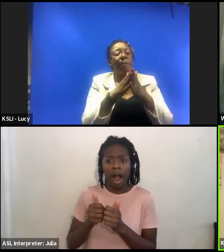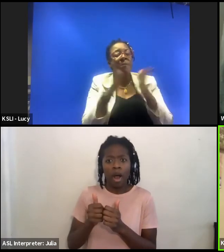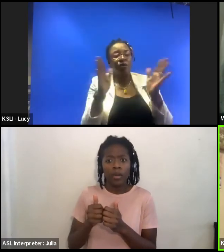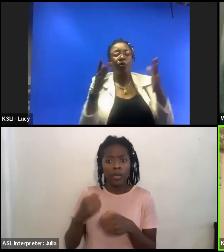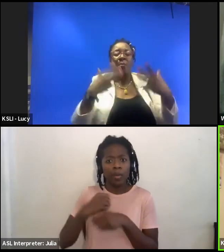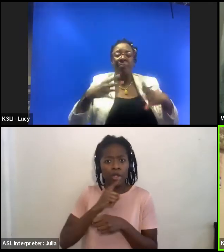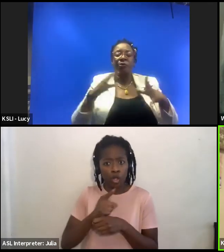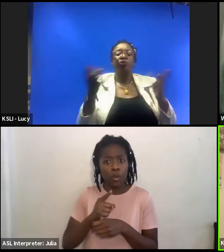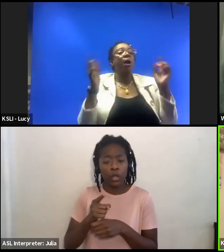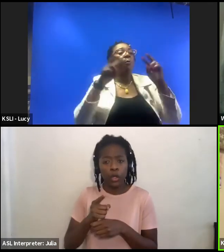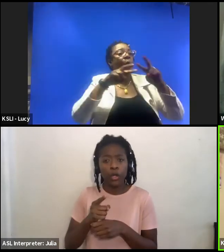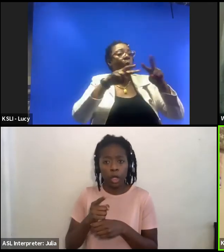whilst also keeping